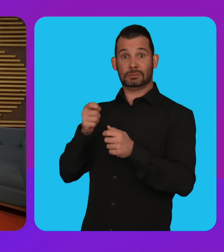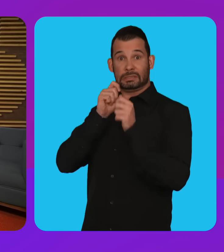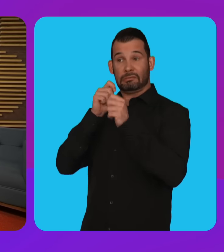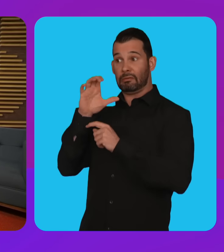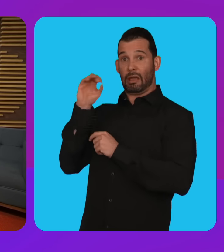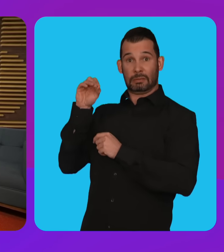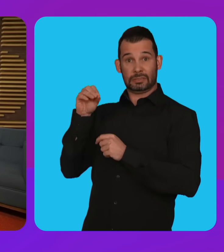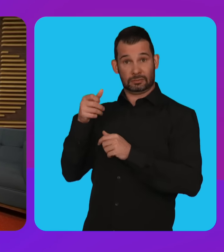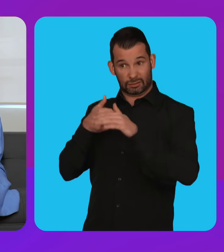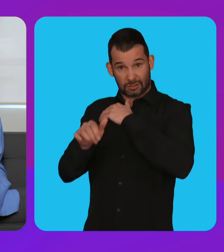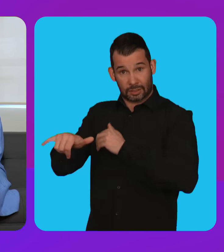was no easy task.